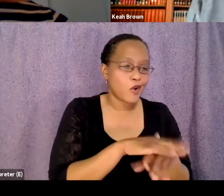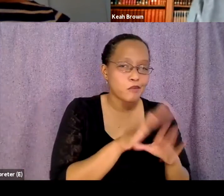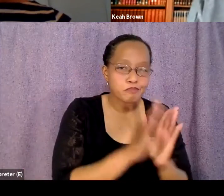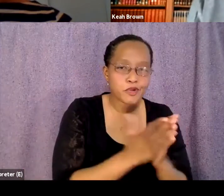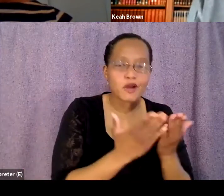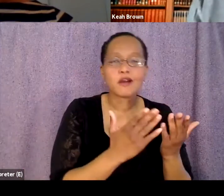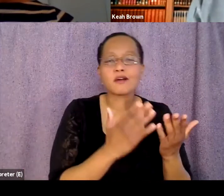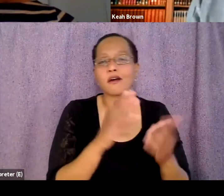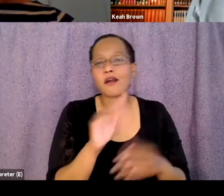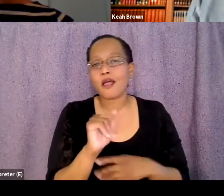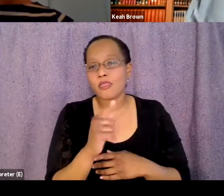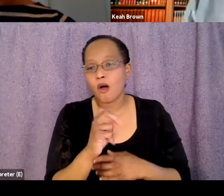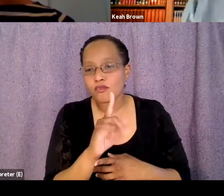so I can do that my full attention.